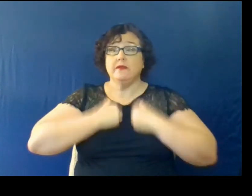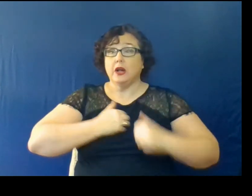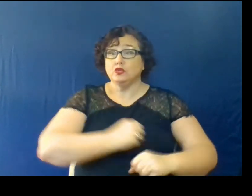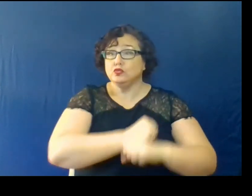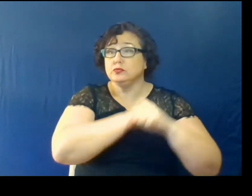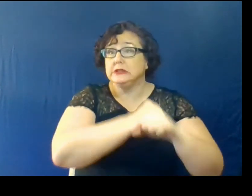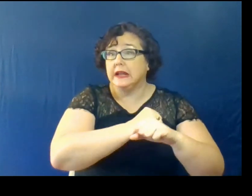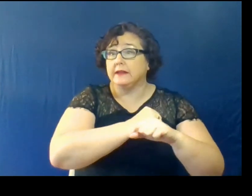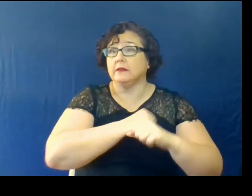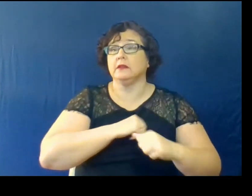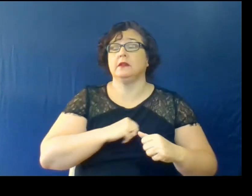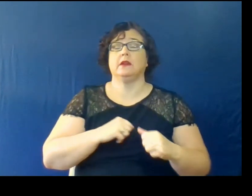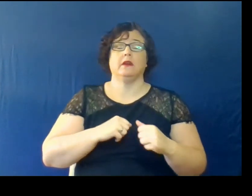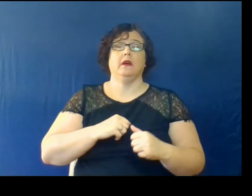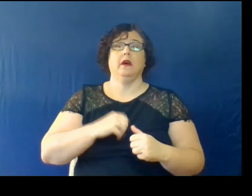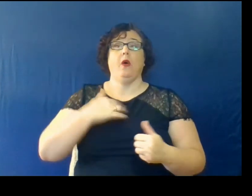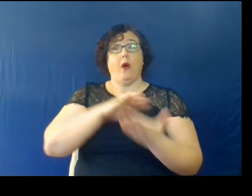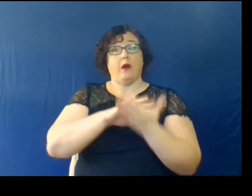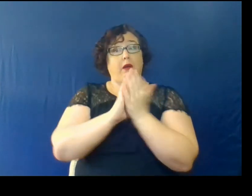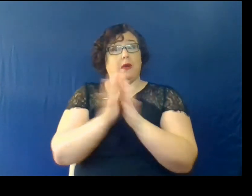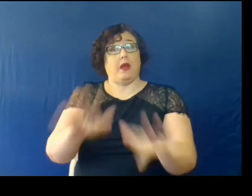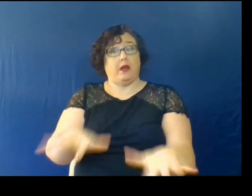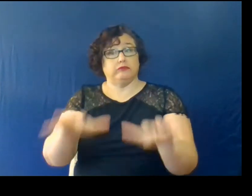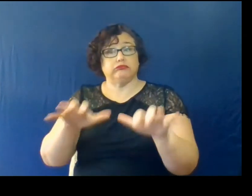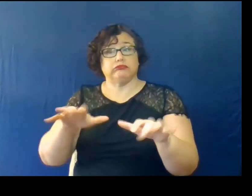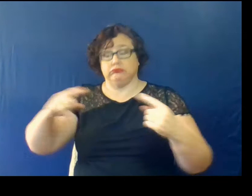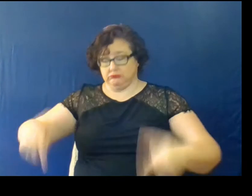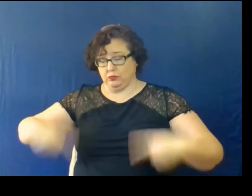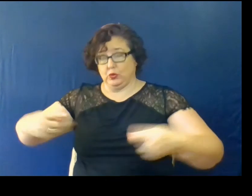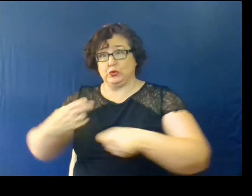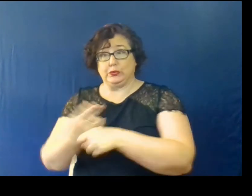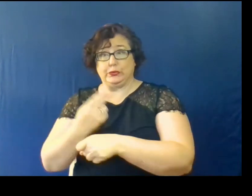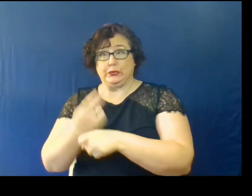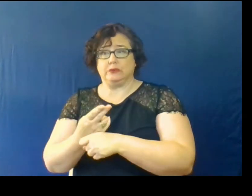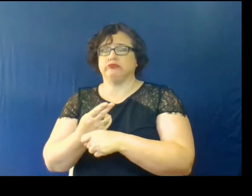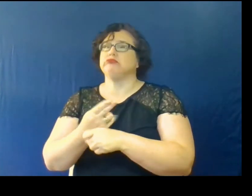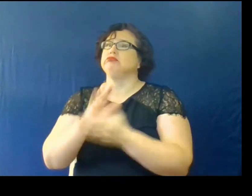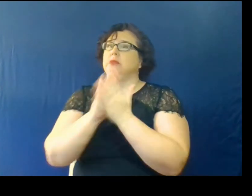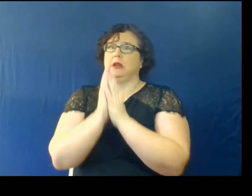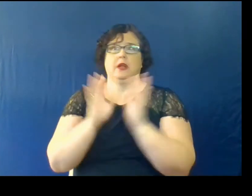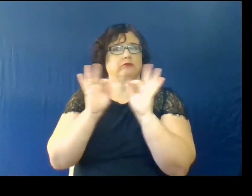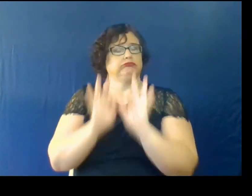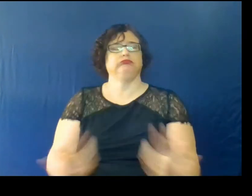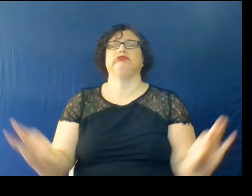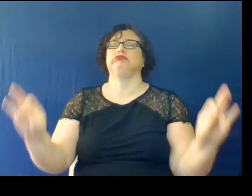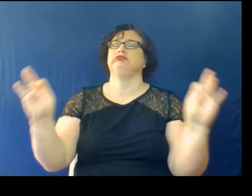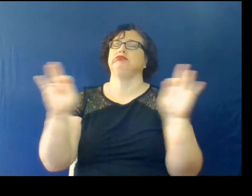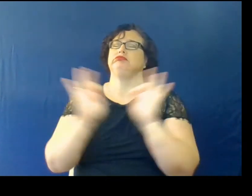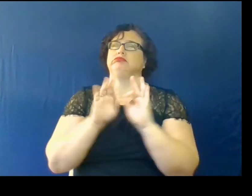When I became a paraplegic this became even more more important because one of the things that I